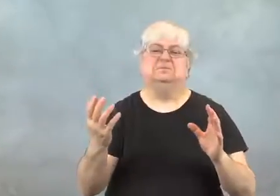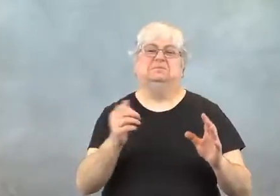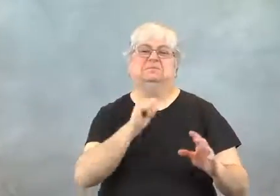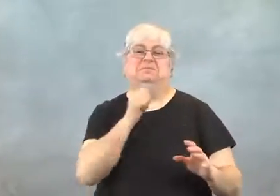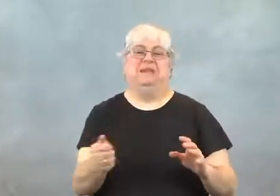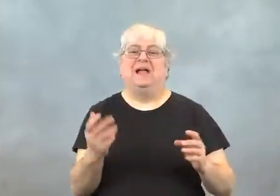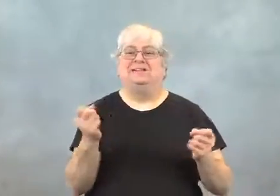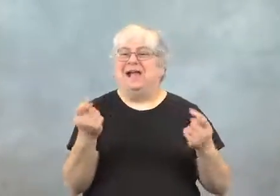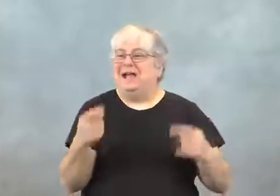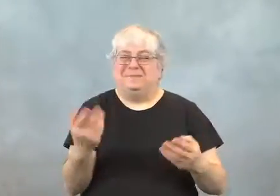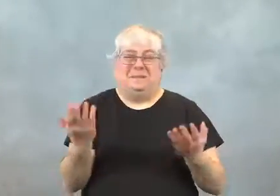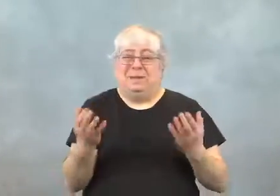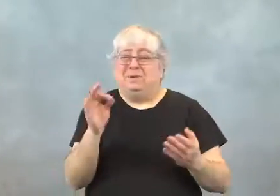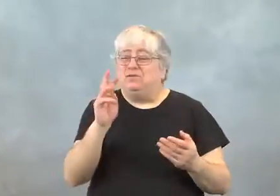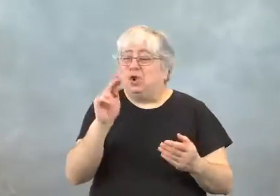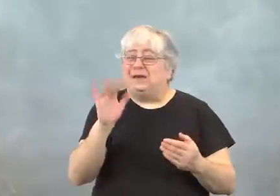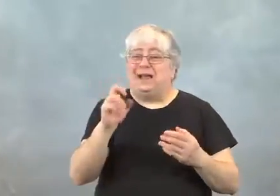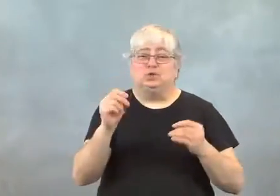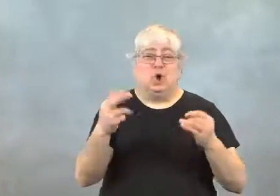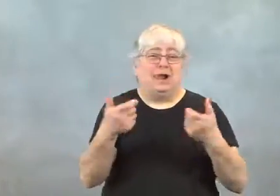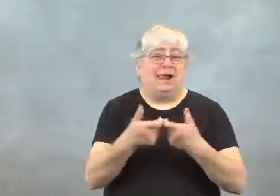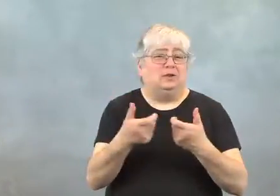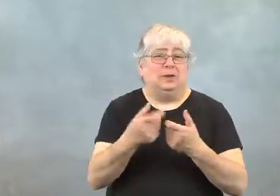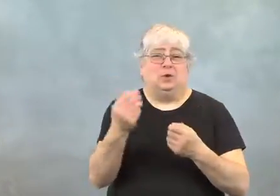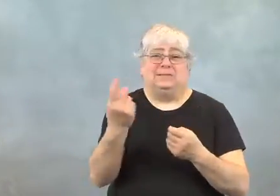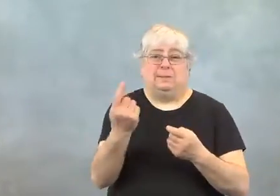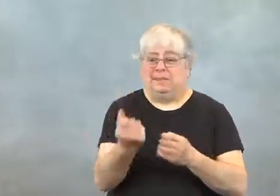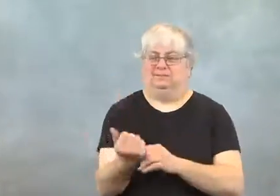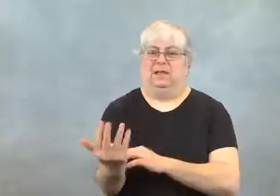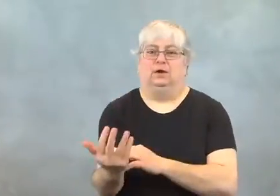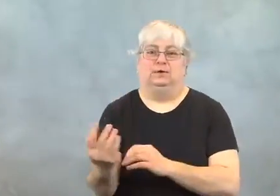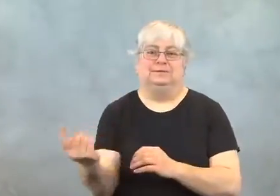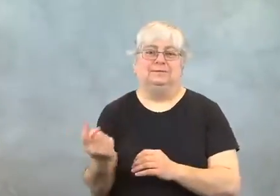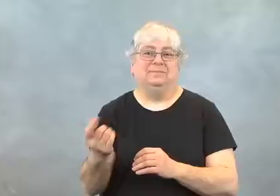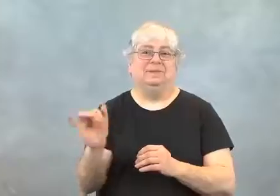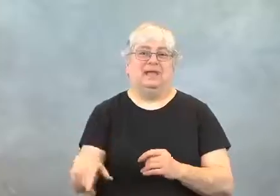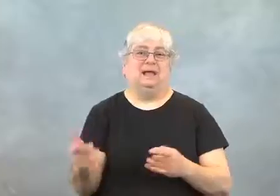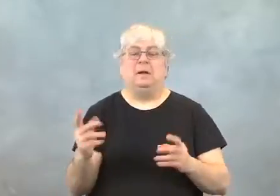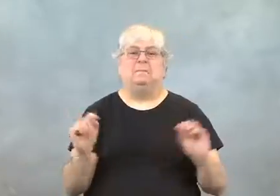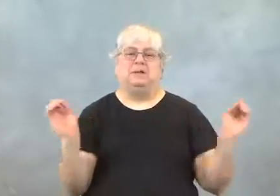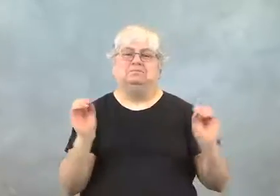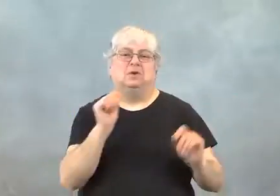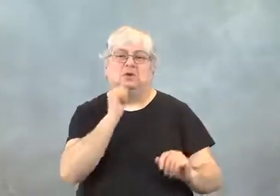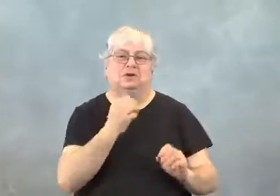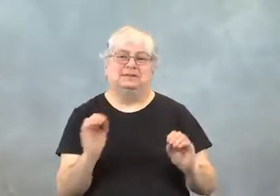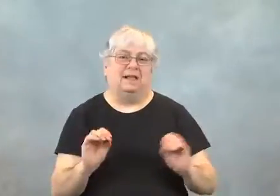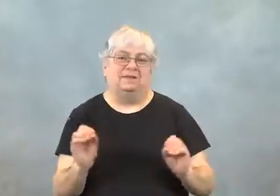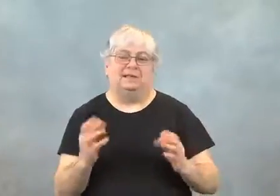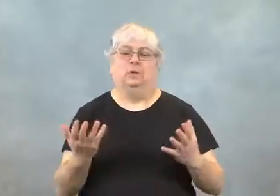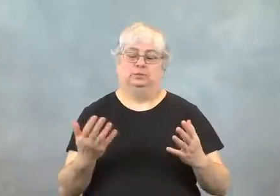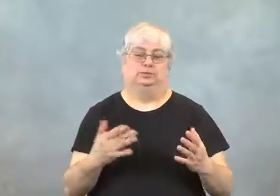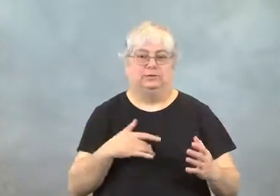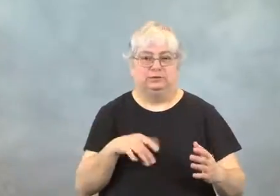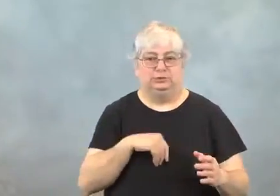It was some kind of mechanical problem that caused a fire.